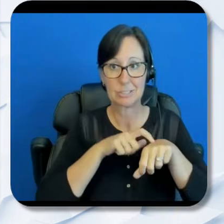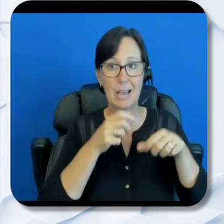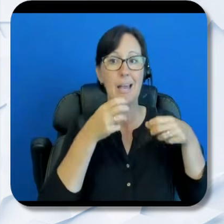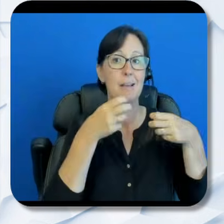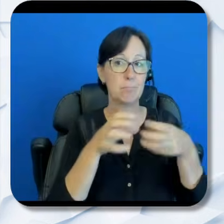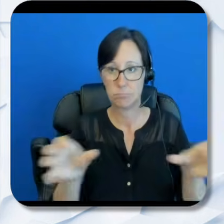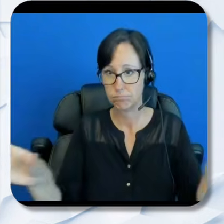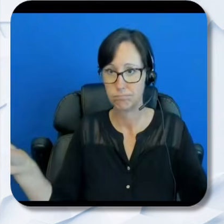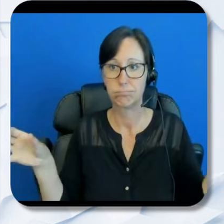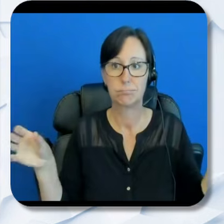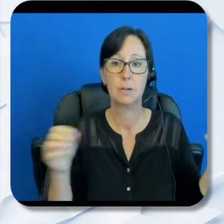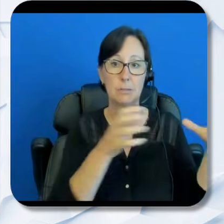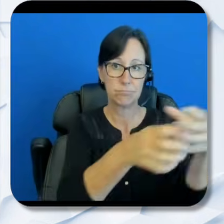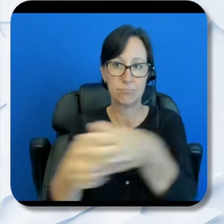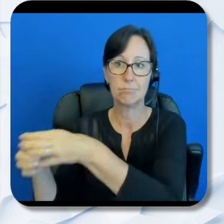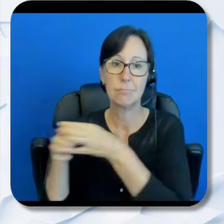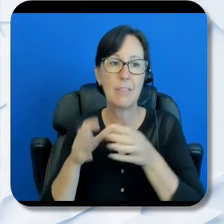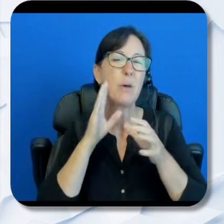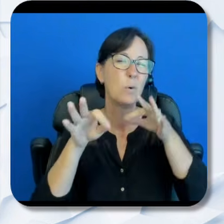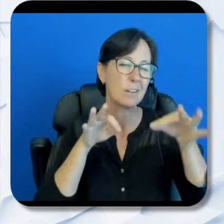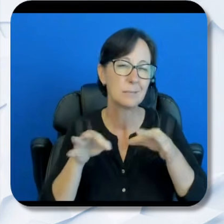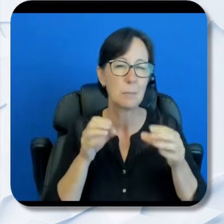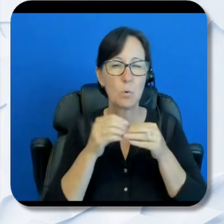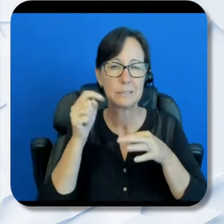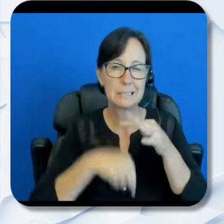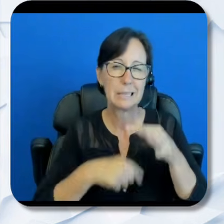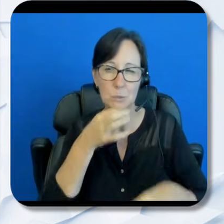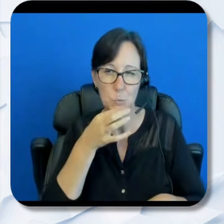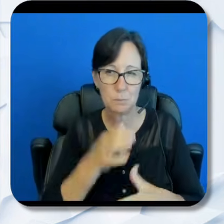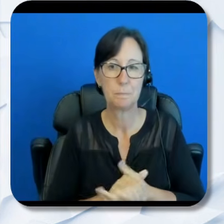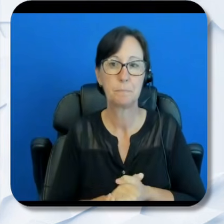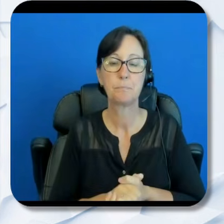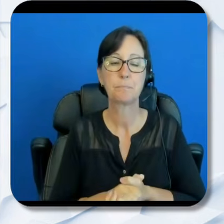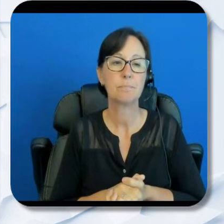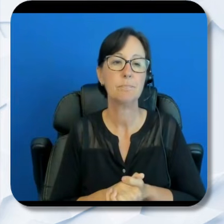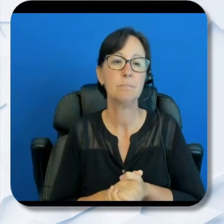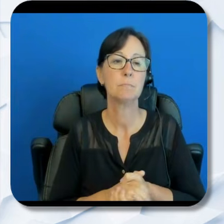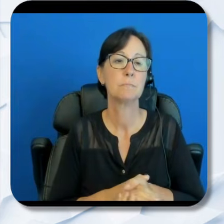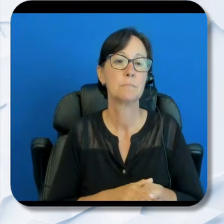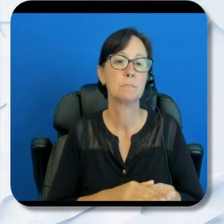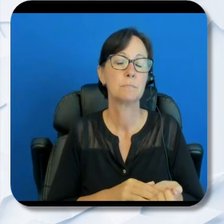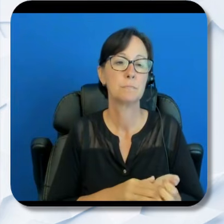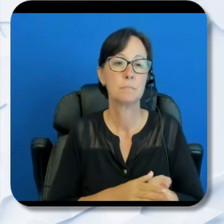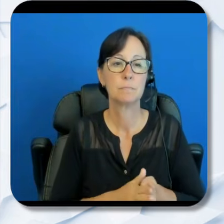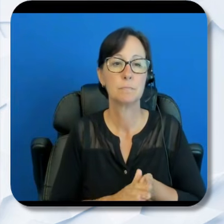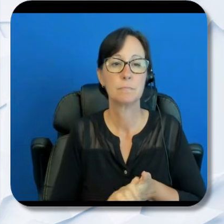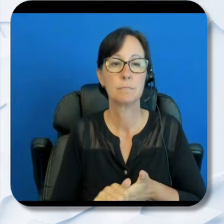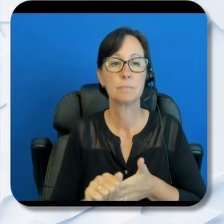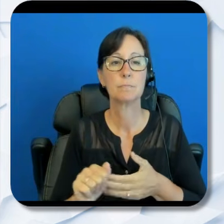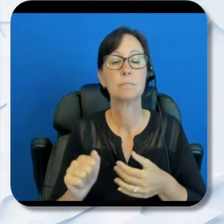and we'll give you a little more details about what that's gonna look like, Later on in the presentation here. Then after that,